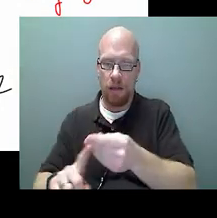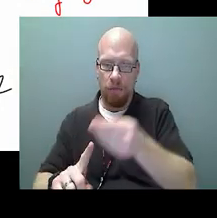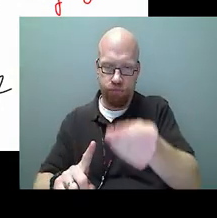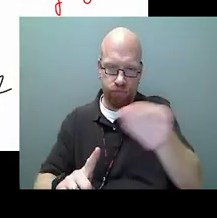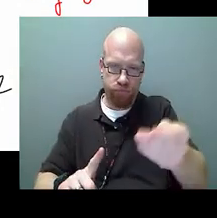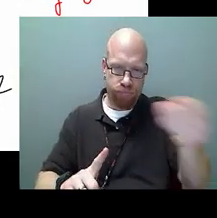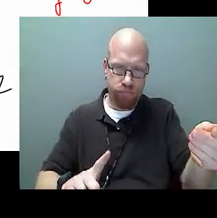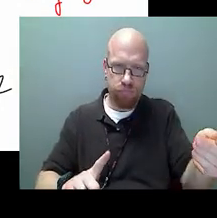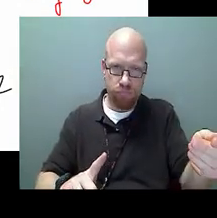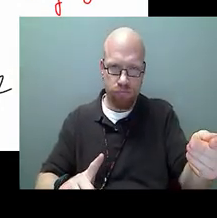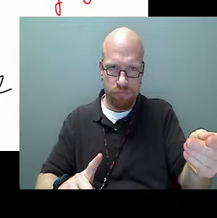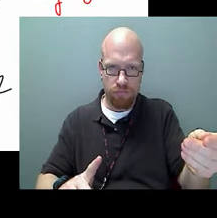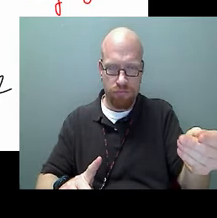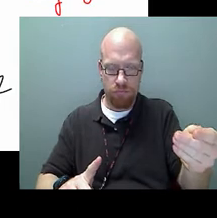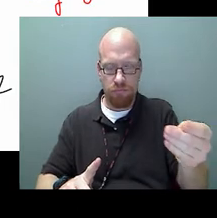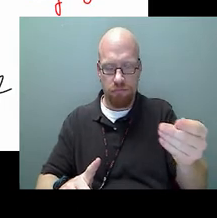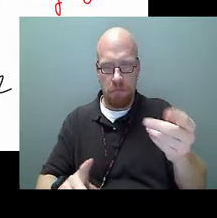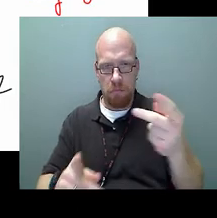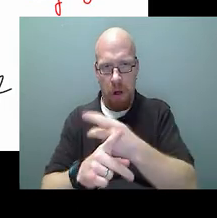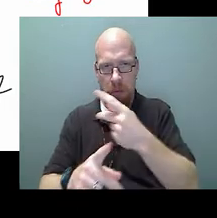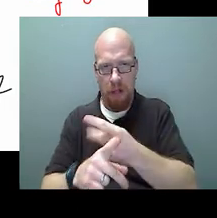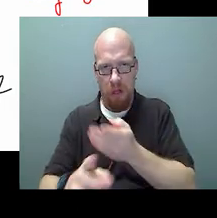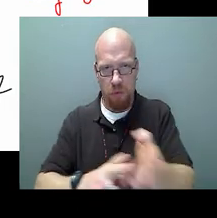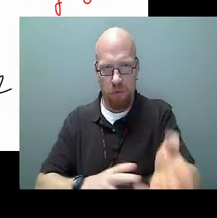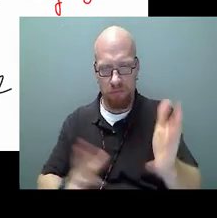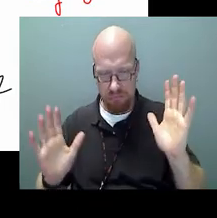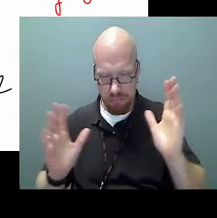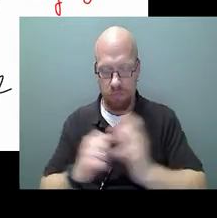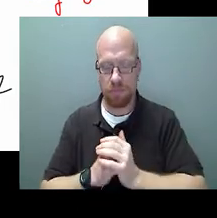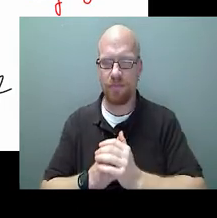And that's our answer.